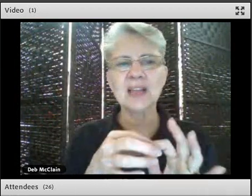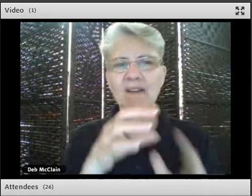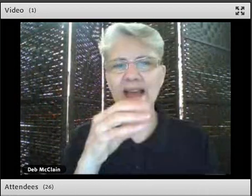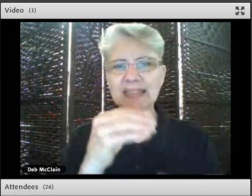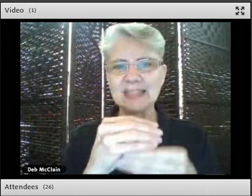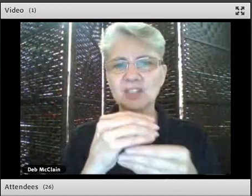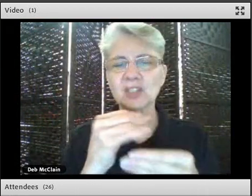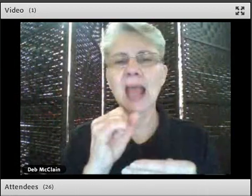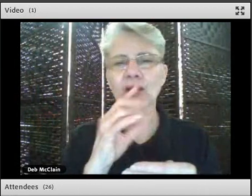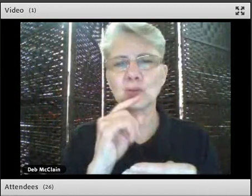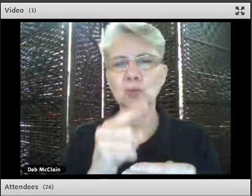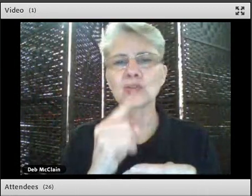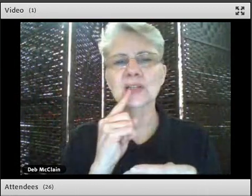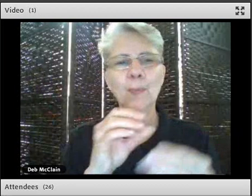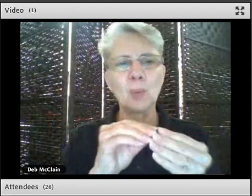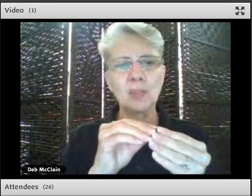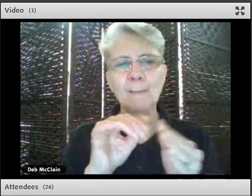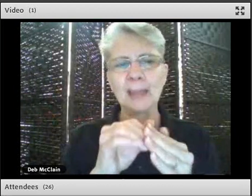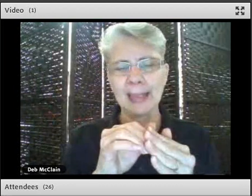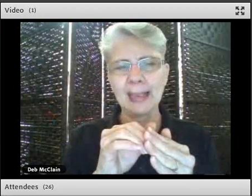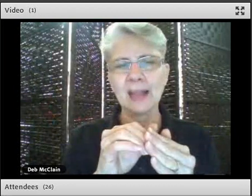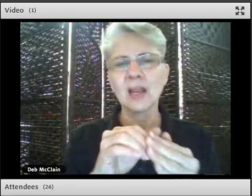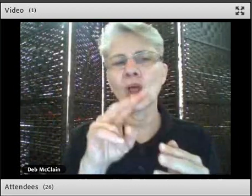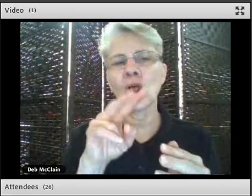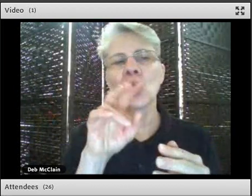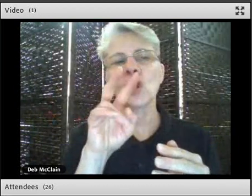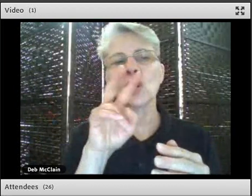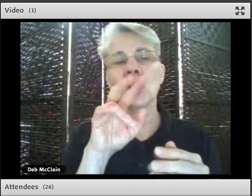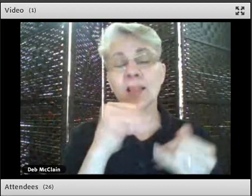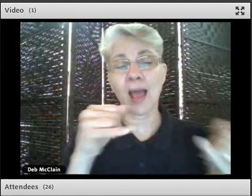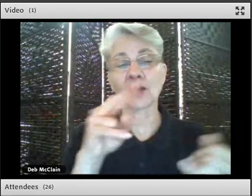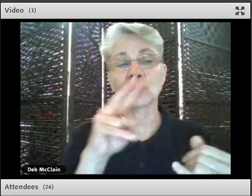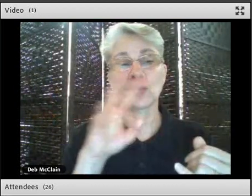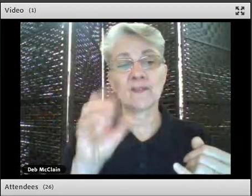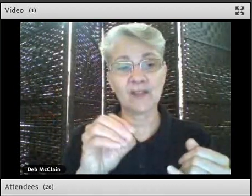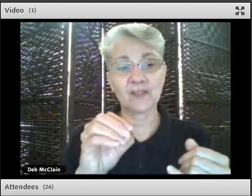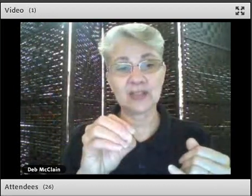The 250 field is repeatable now. So if you see multiple edition statements,